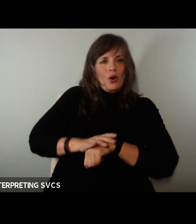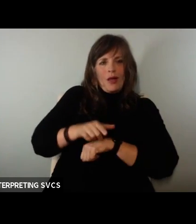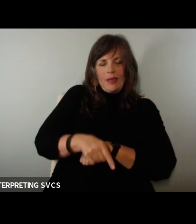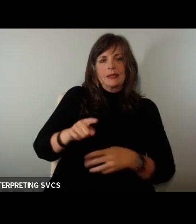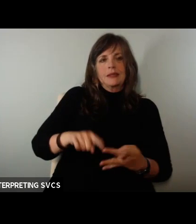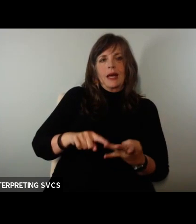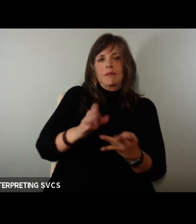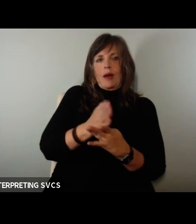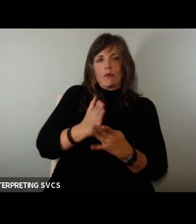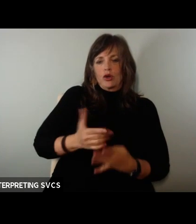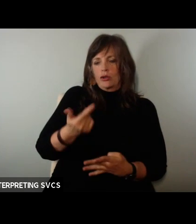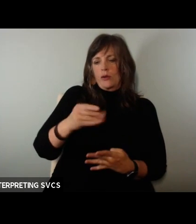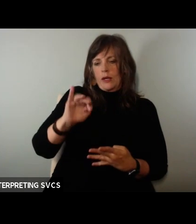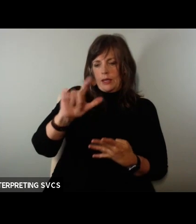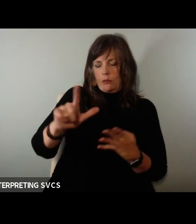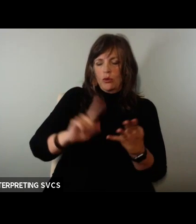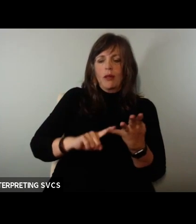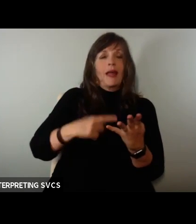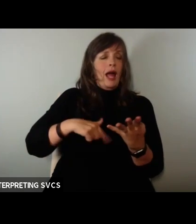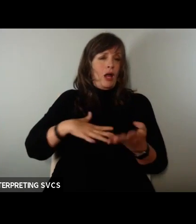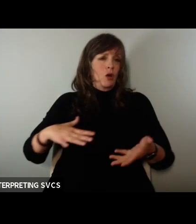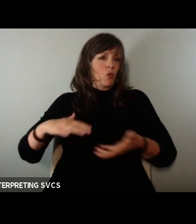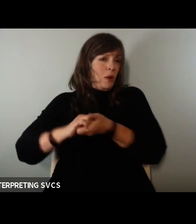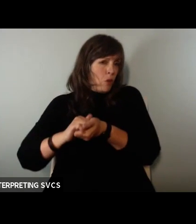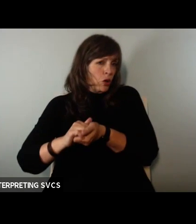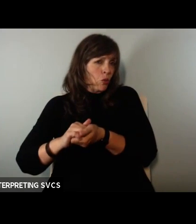And then we have partnered with a local theater group,